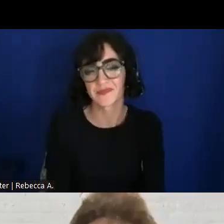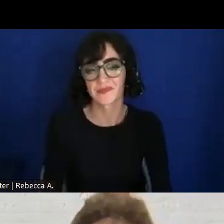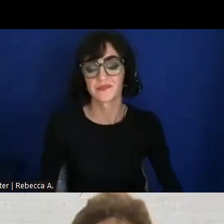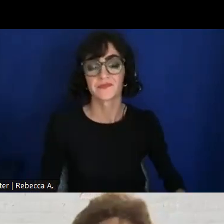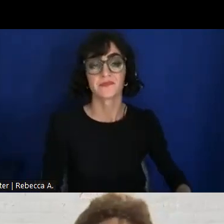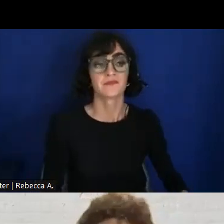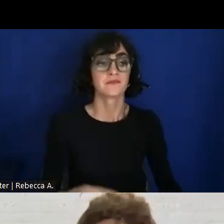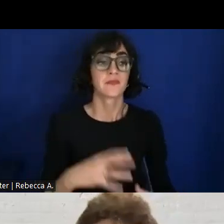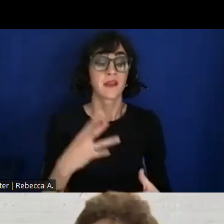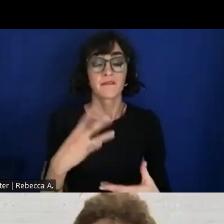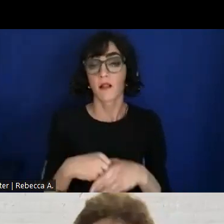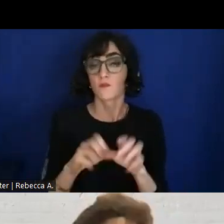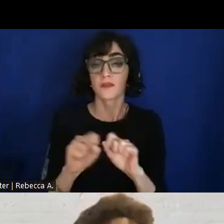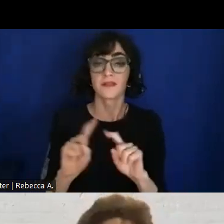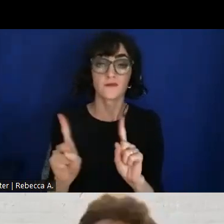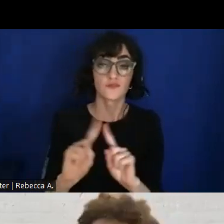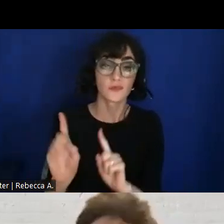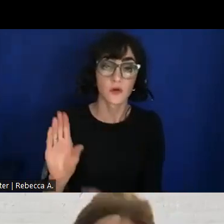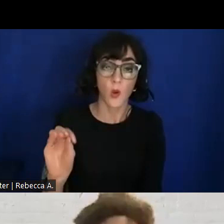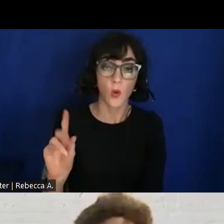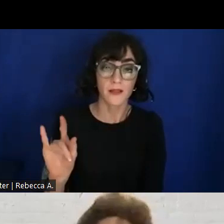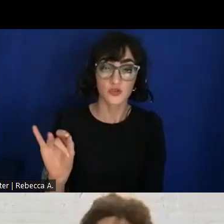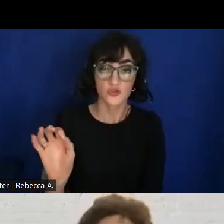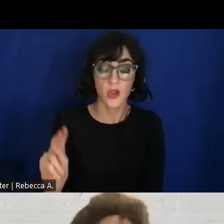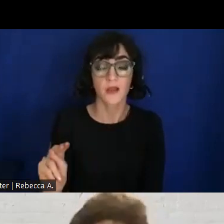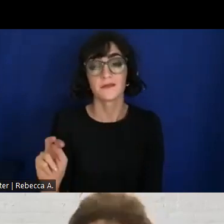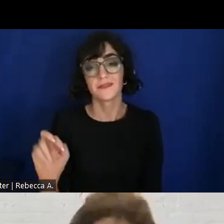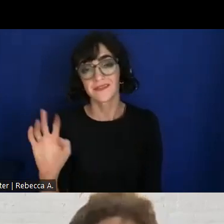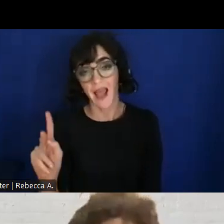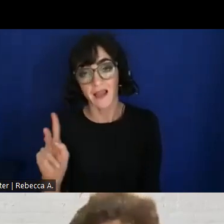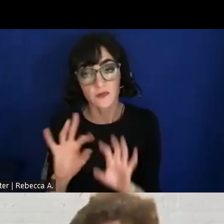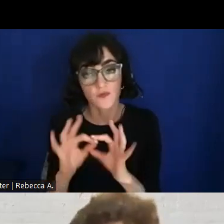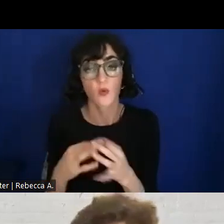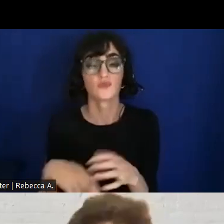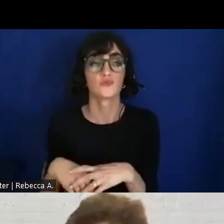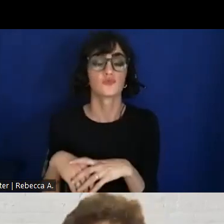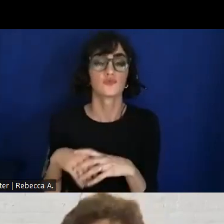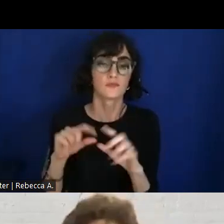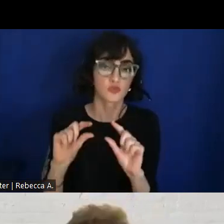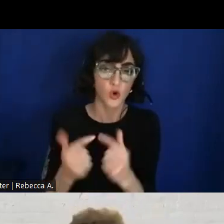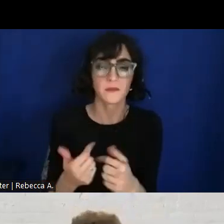in different coalitions and task forces and groups you know multi multi-disciplinary teams